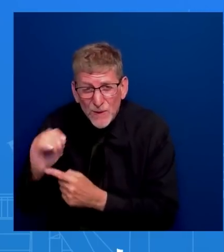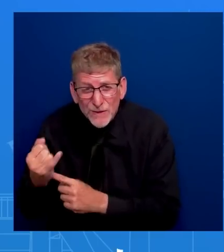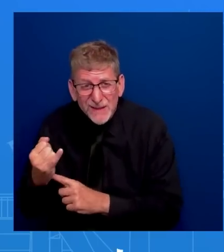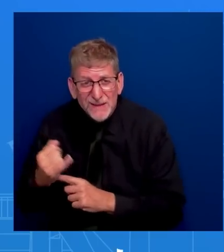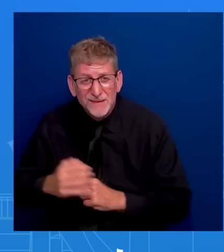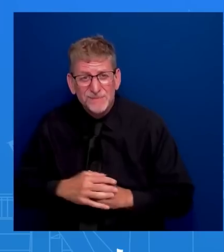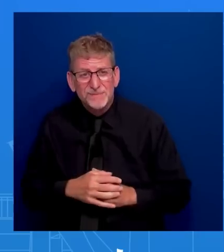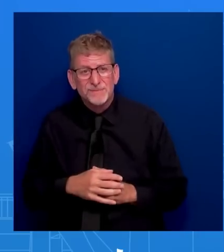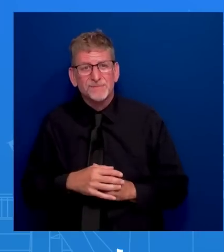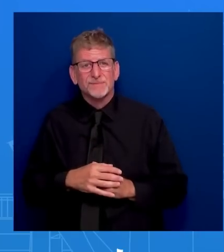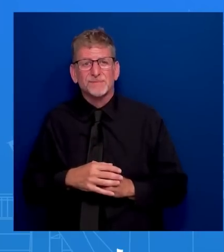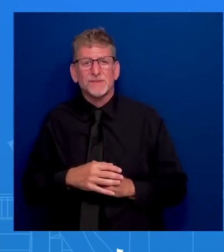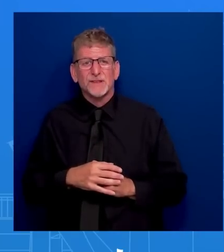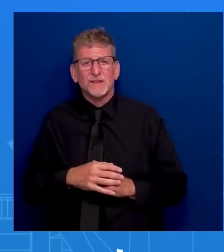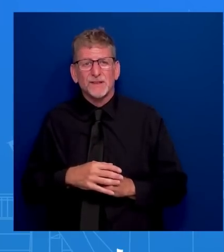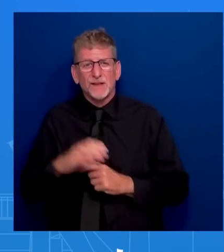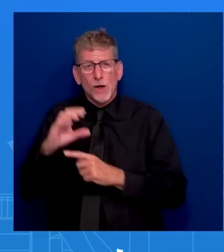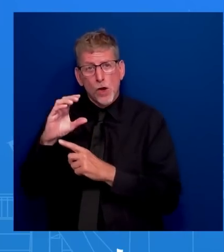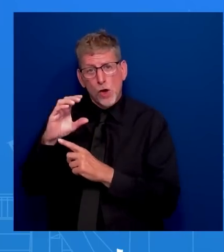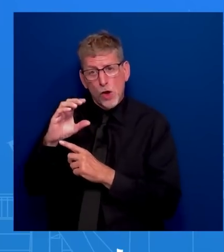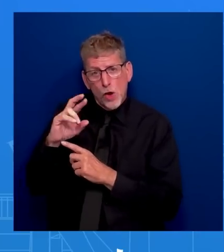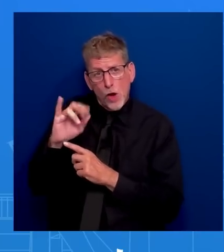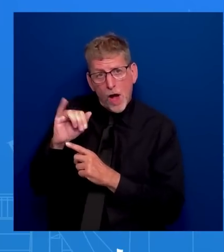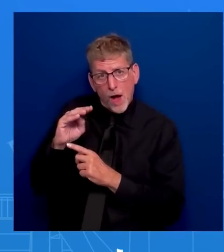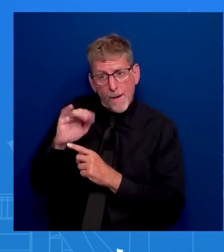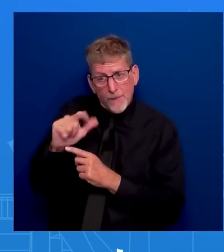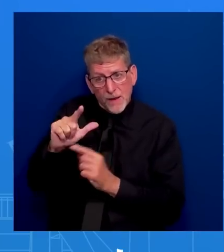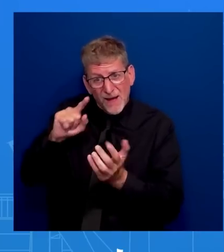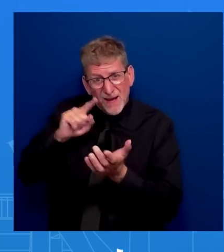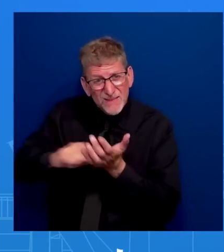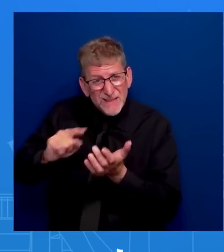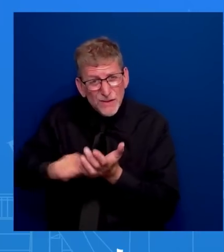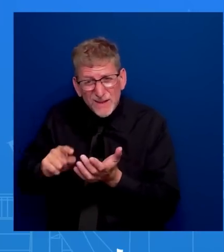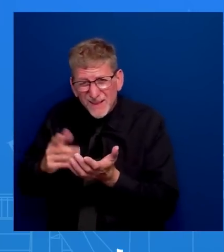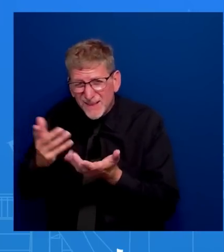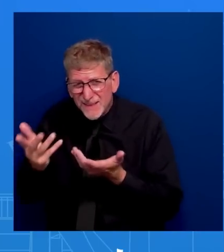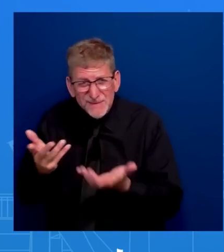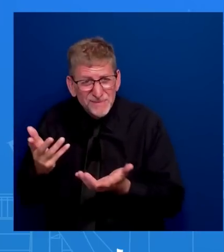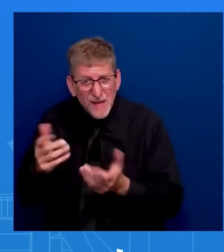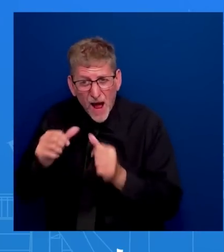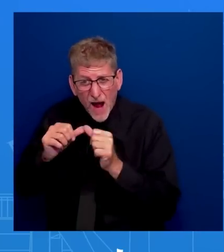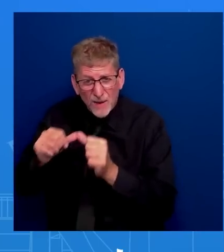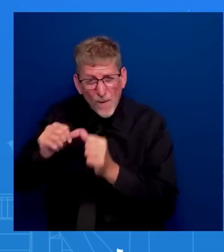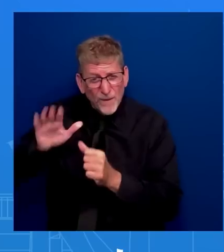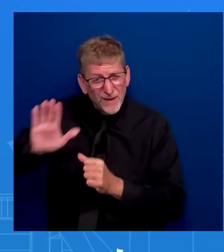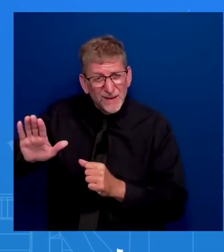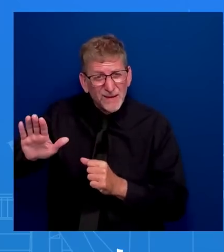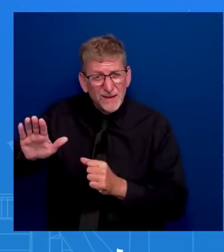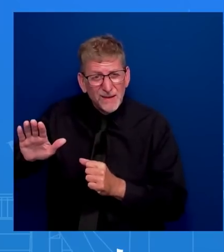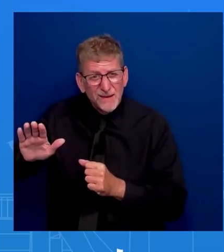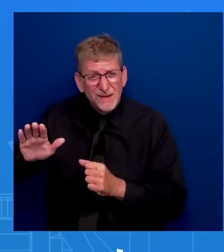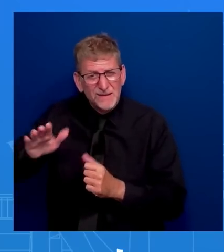to investigate and deal with. We give them their independence on that. The Press: But not -- but not clarifying